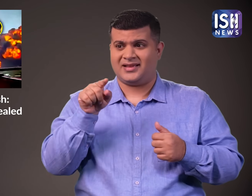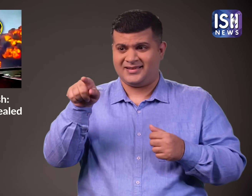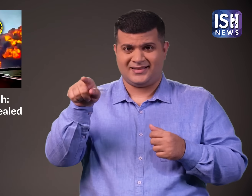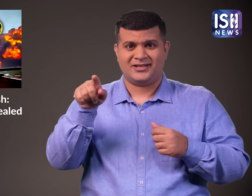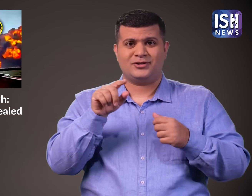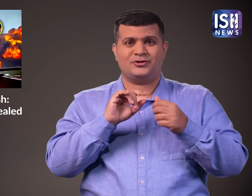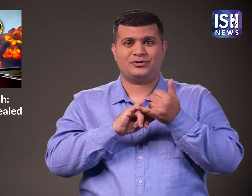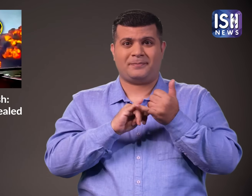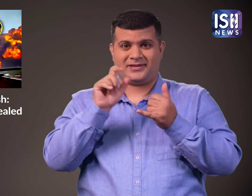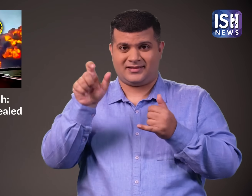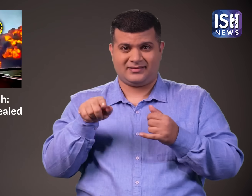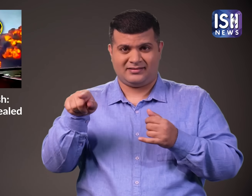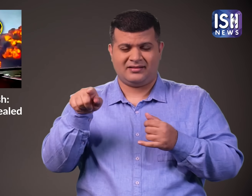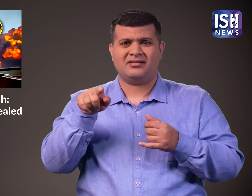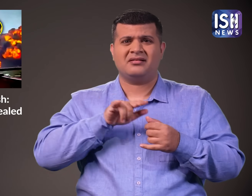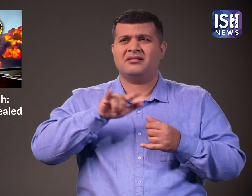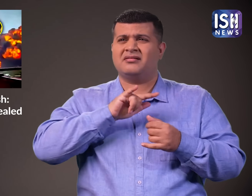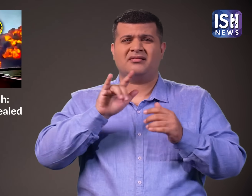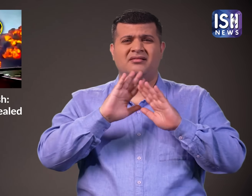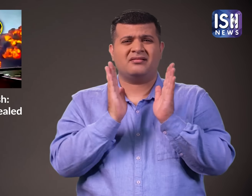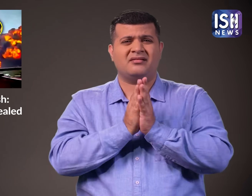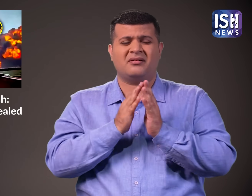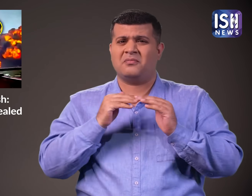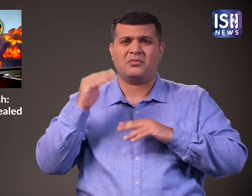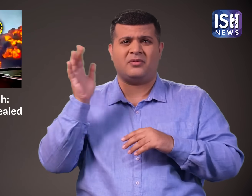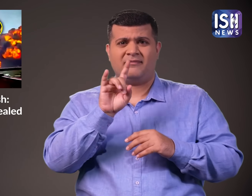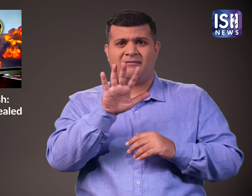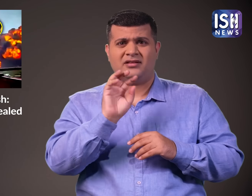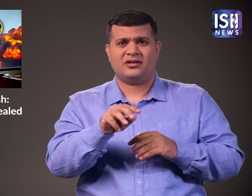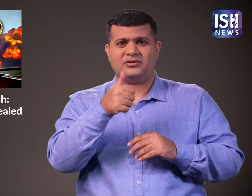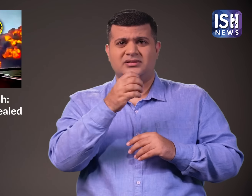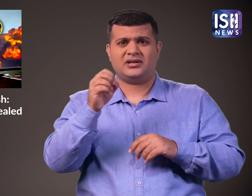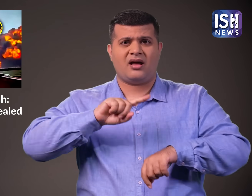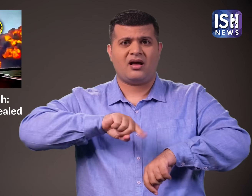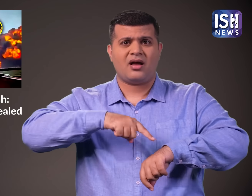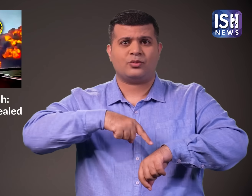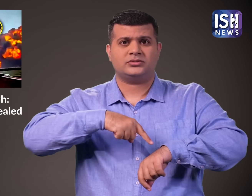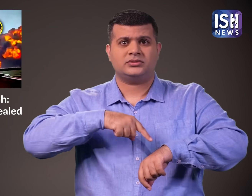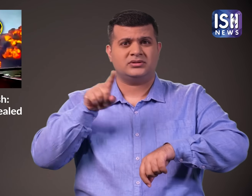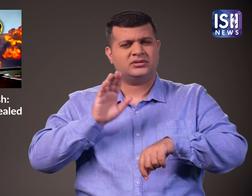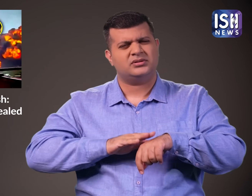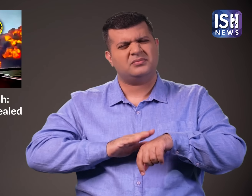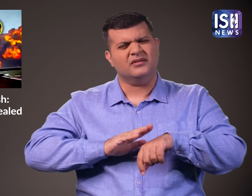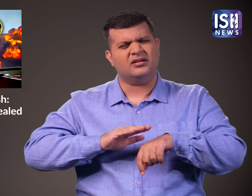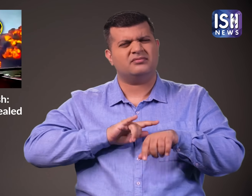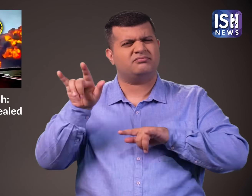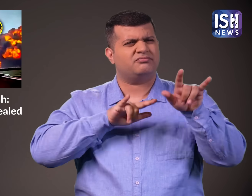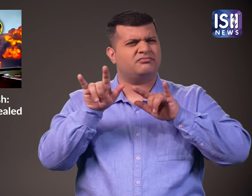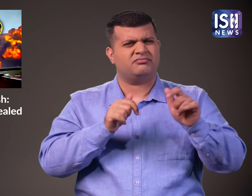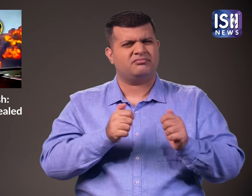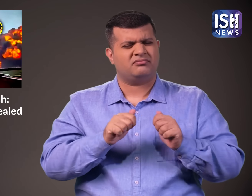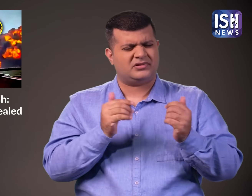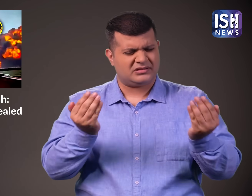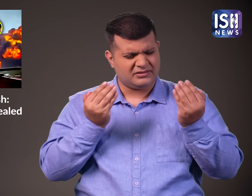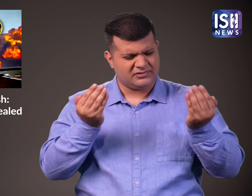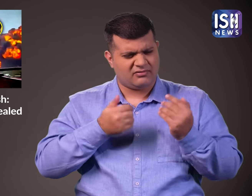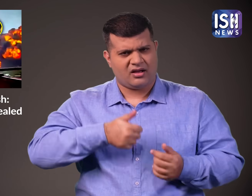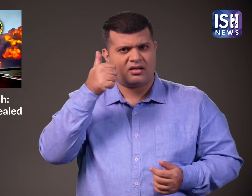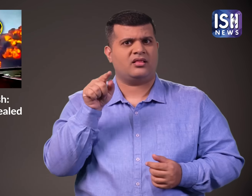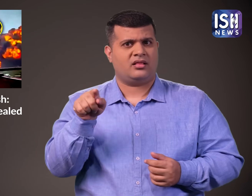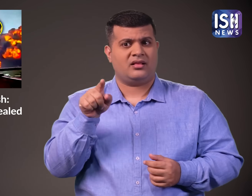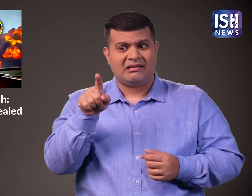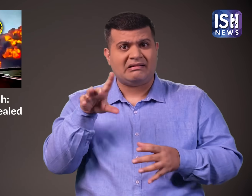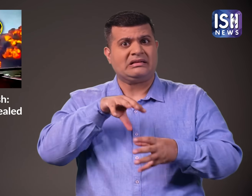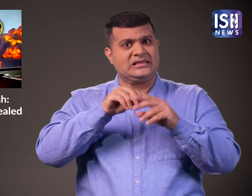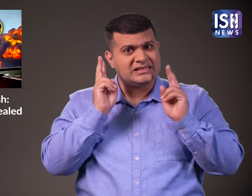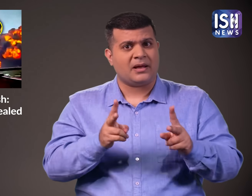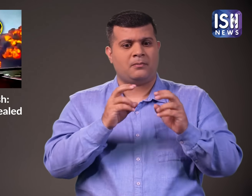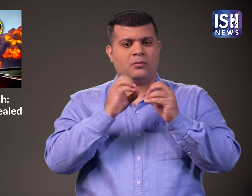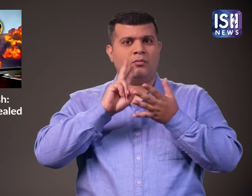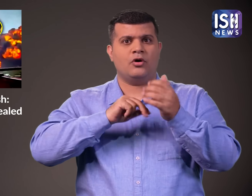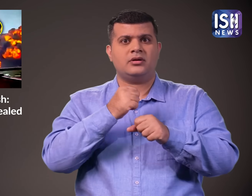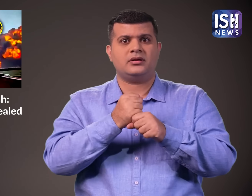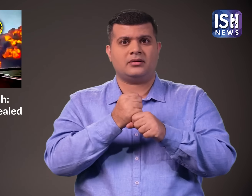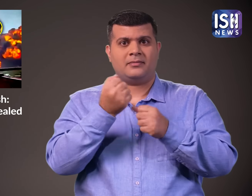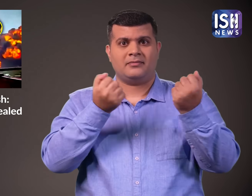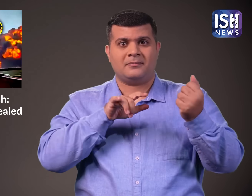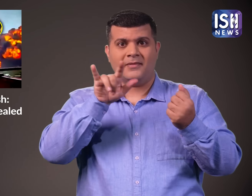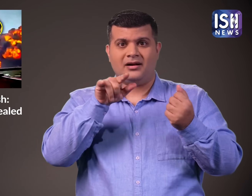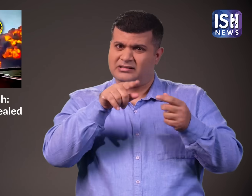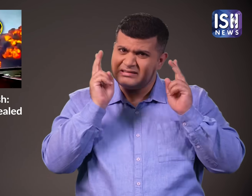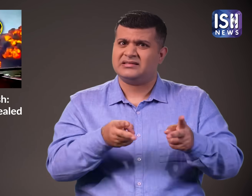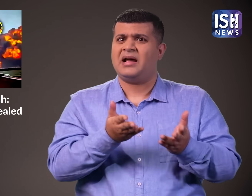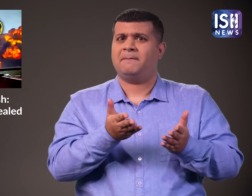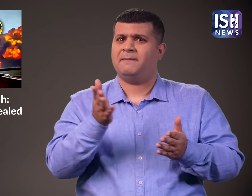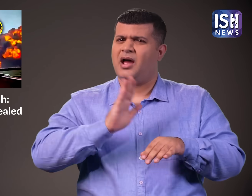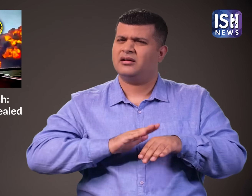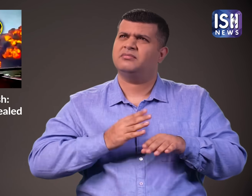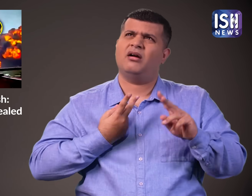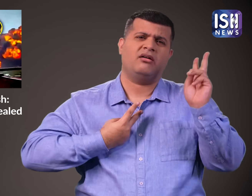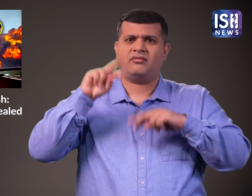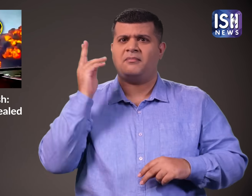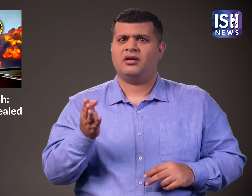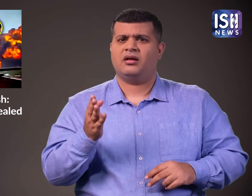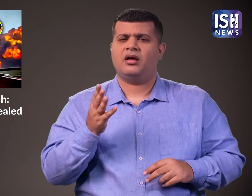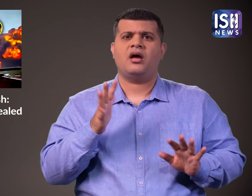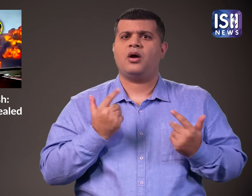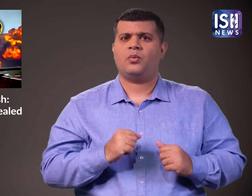Captain Sabharwal had around 15,600 hours, including extensive Boeing 787 experience.